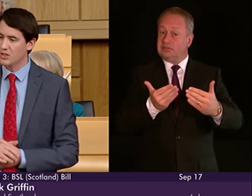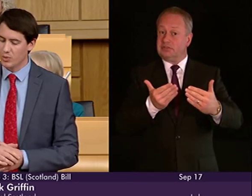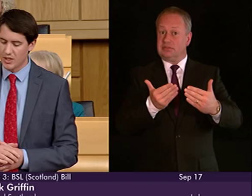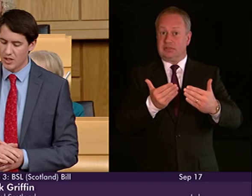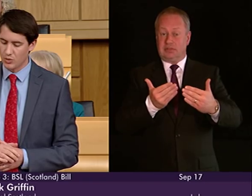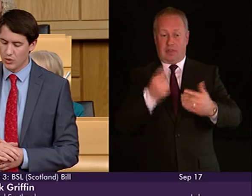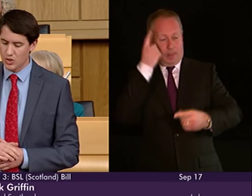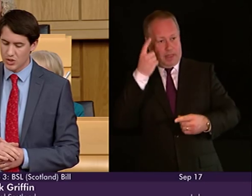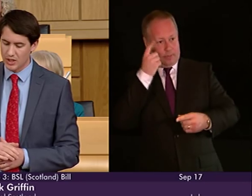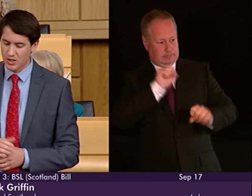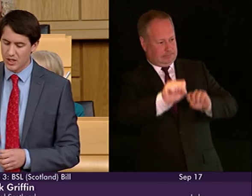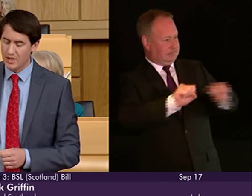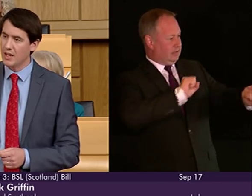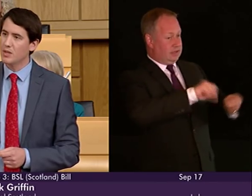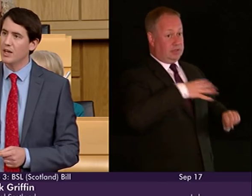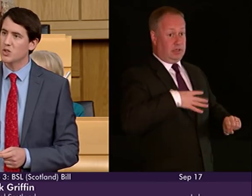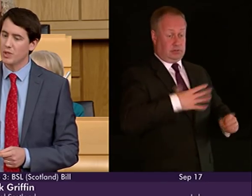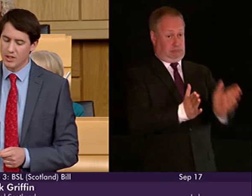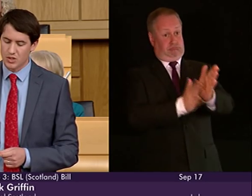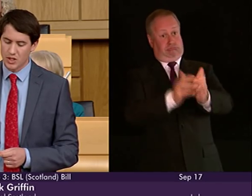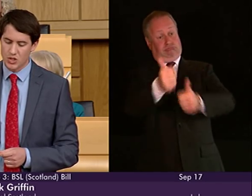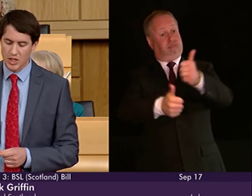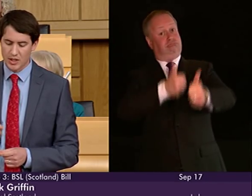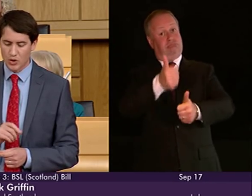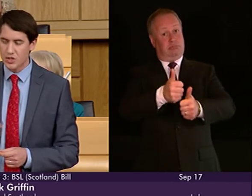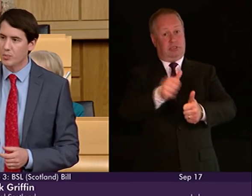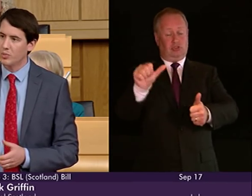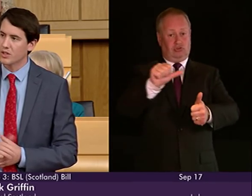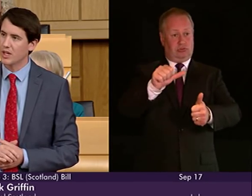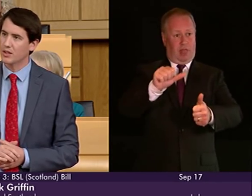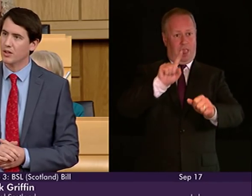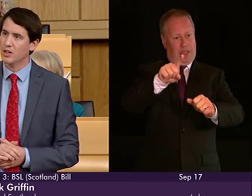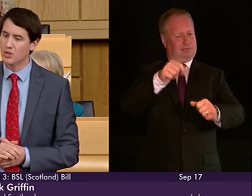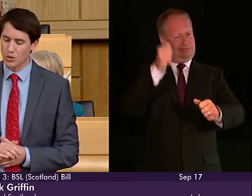the needs of BSL users. It is time that that experience was shared across the public sector